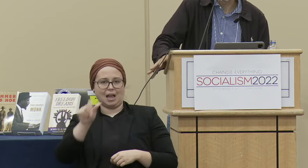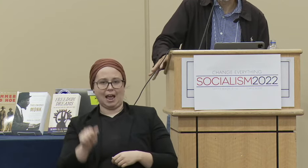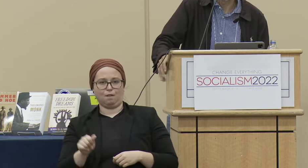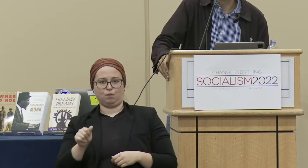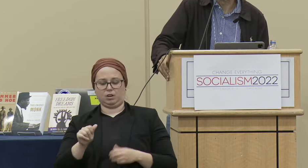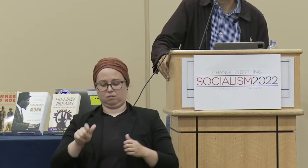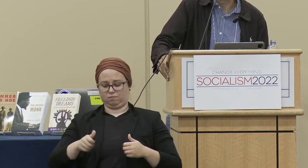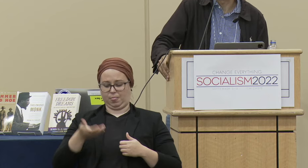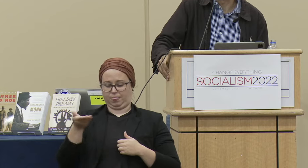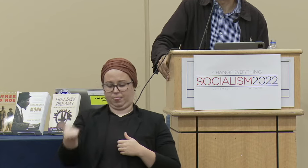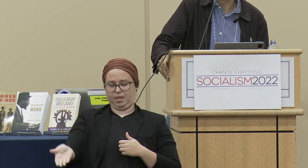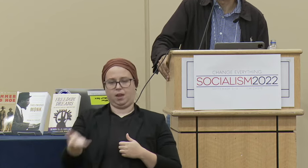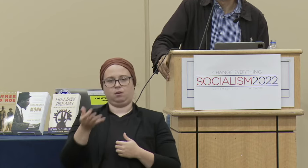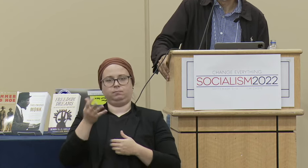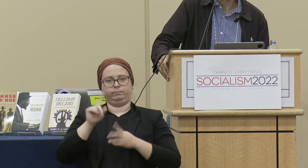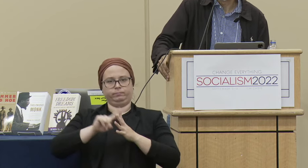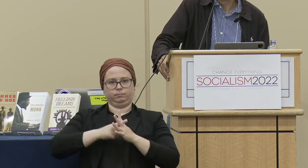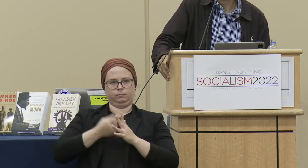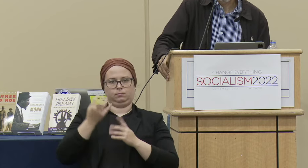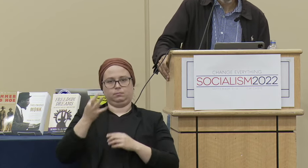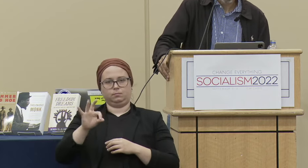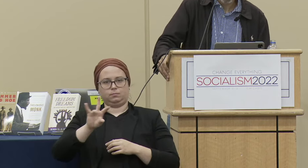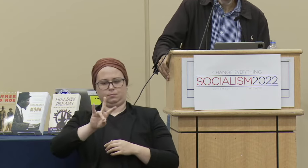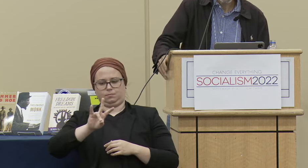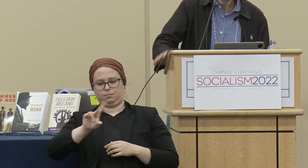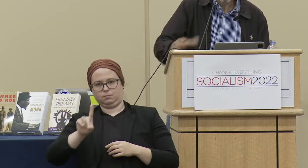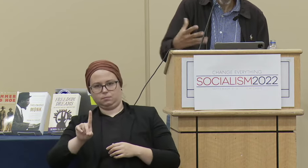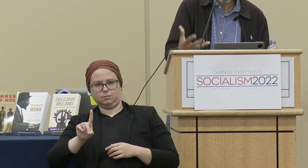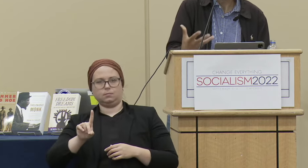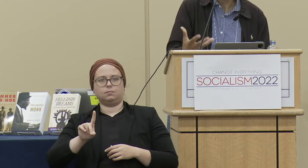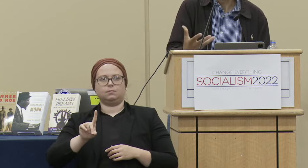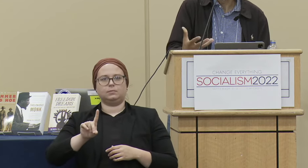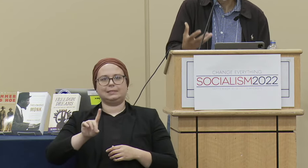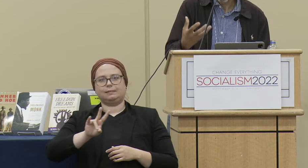peoples assemblies, Republic of Africa's presence beginning in